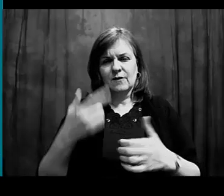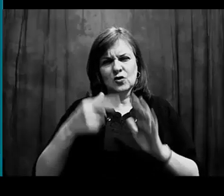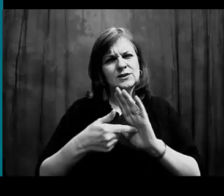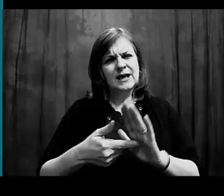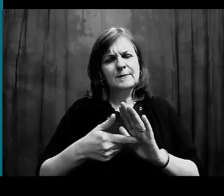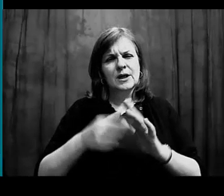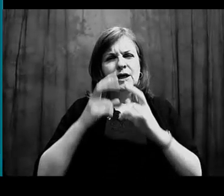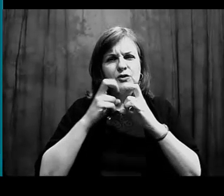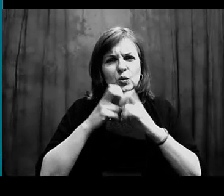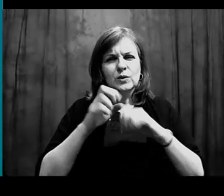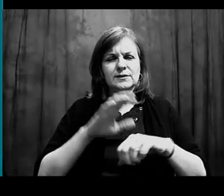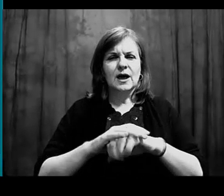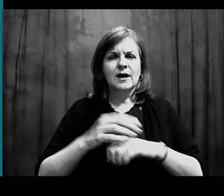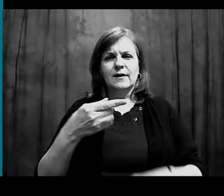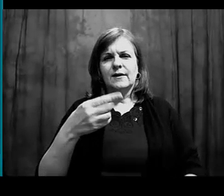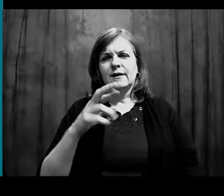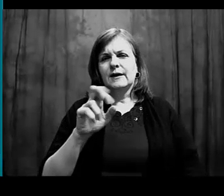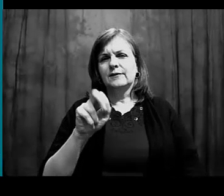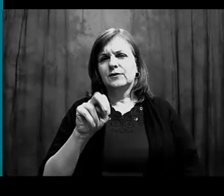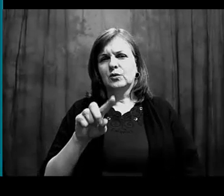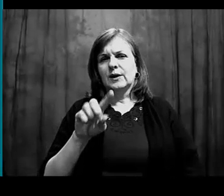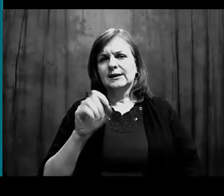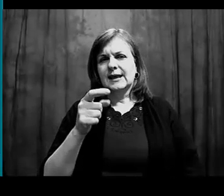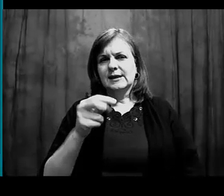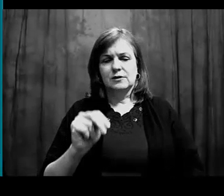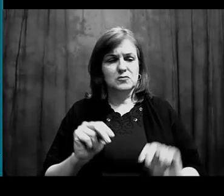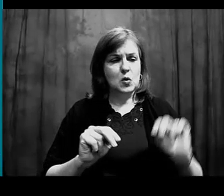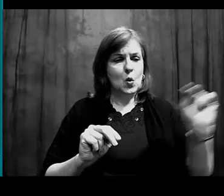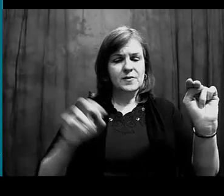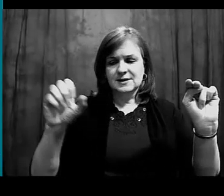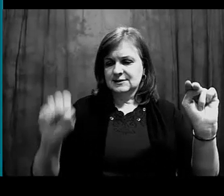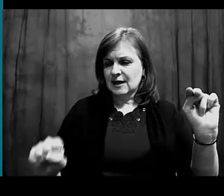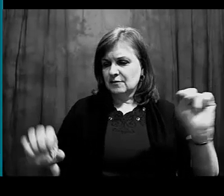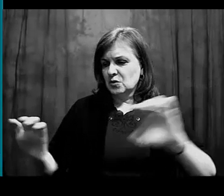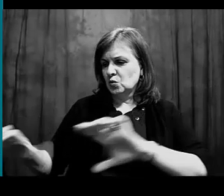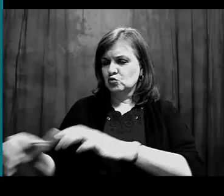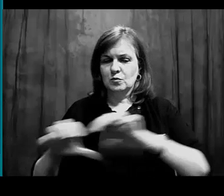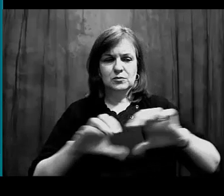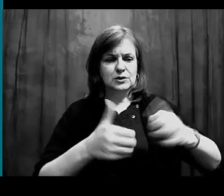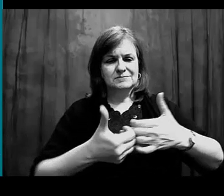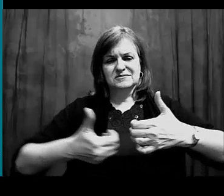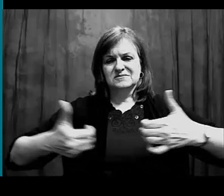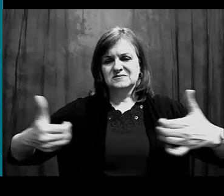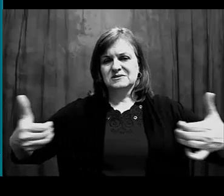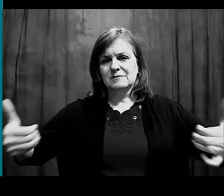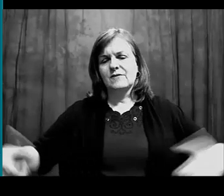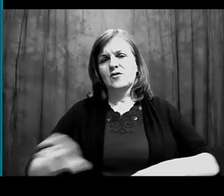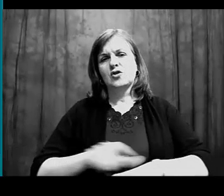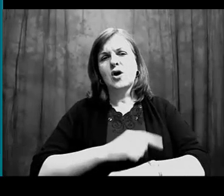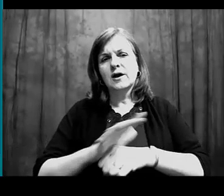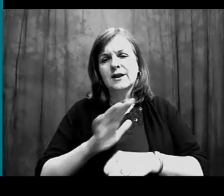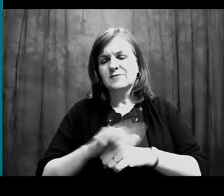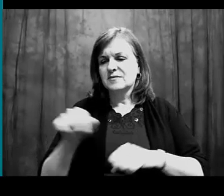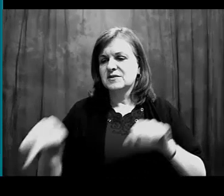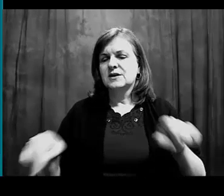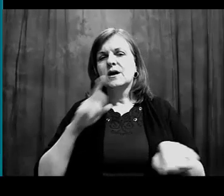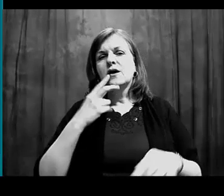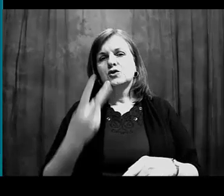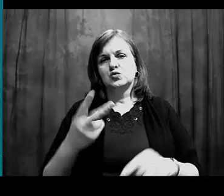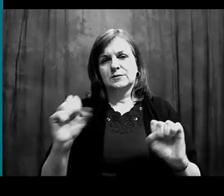here are my aquirrels on the north and south rim of the grand canyon they have been separated long enough that they are now